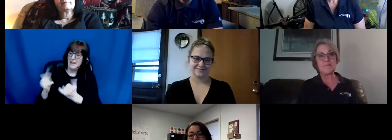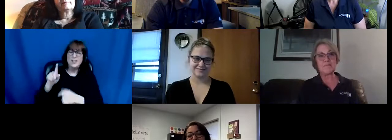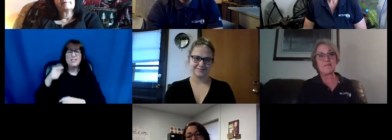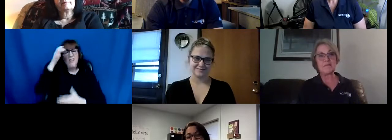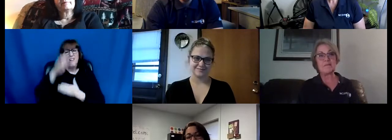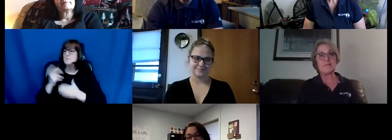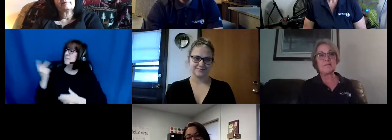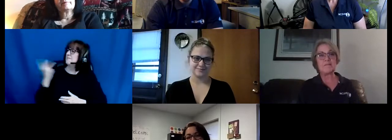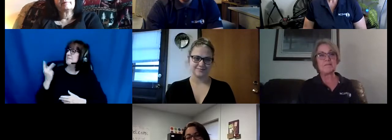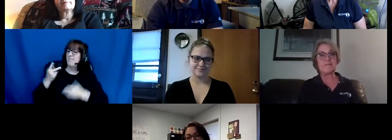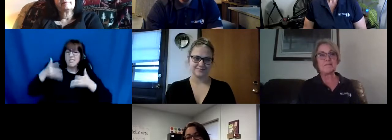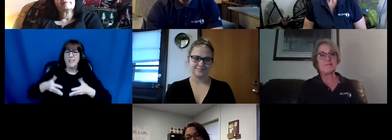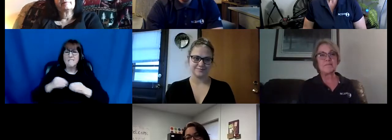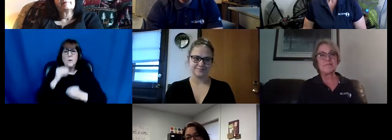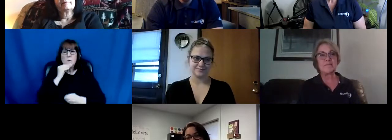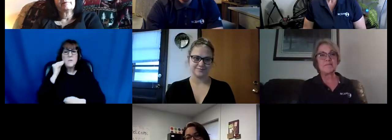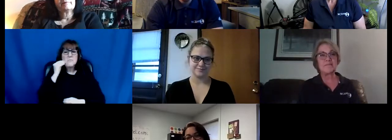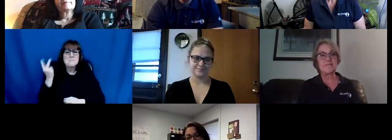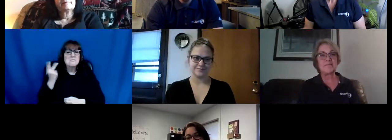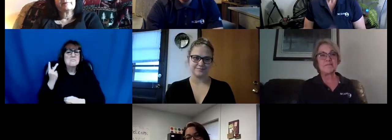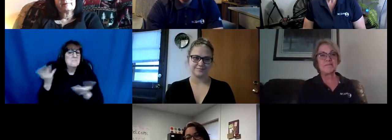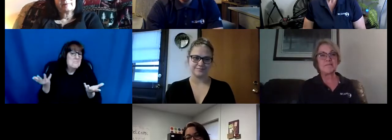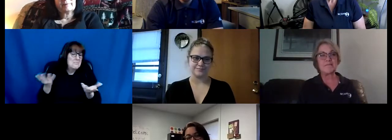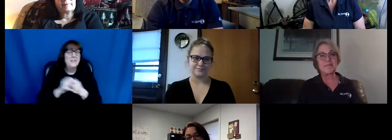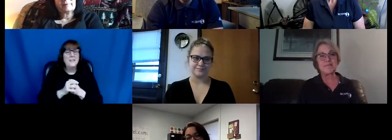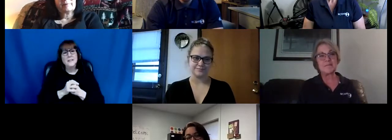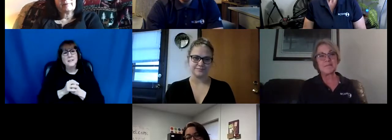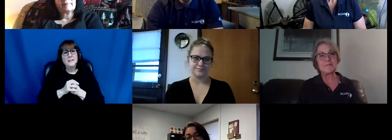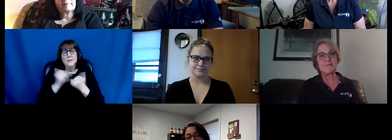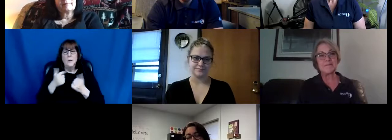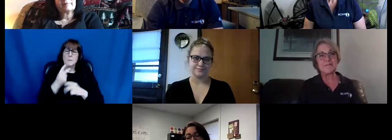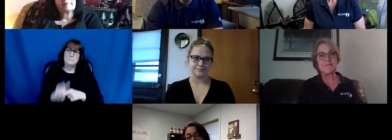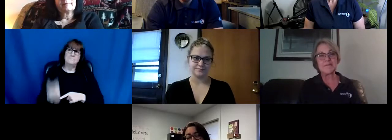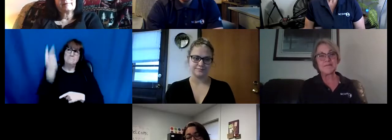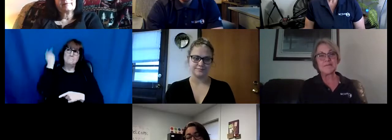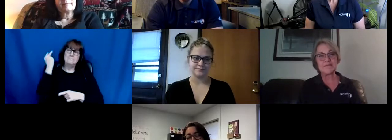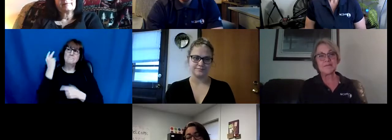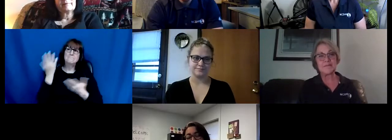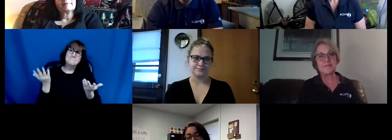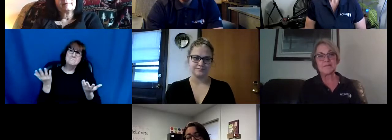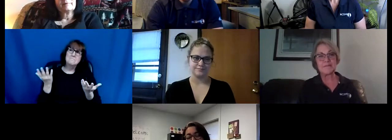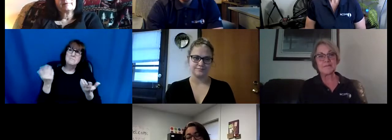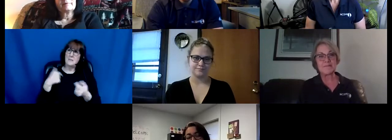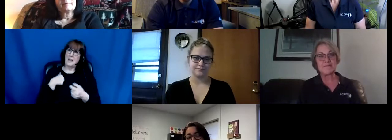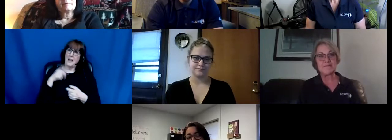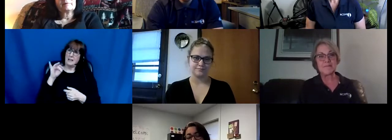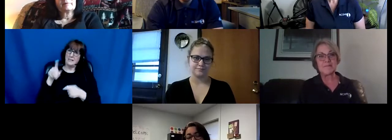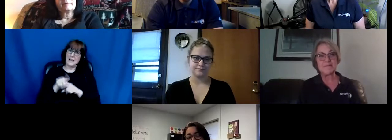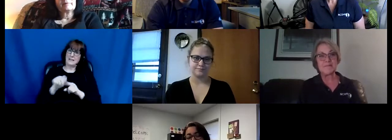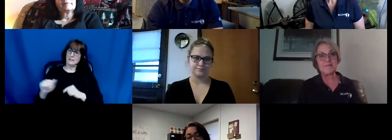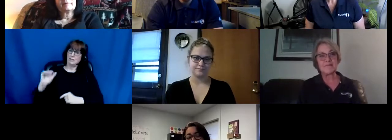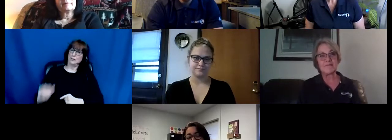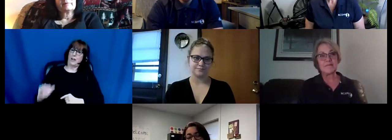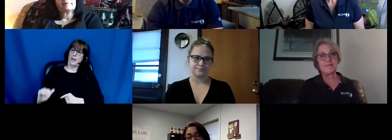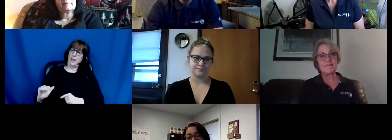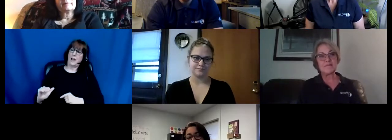the house and so I'm looking back to what I did as a child that I then passed on to my daughter